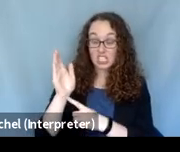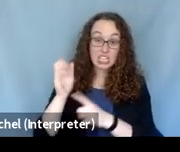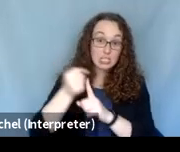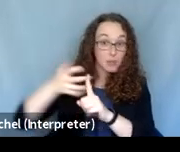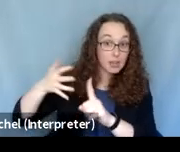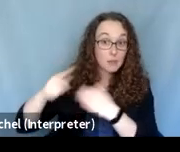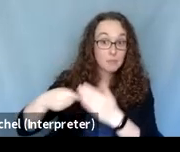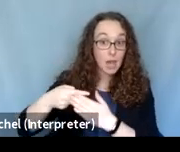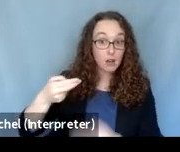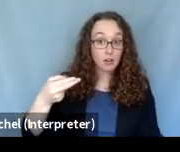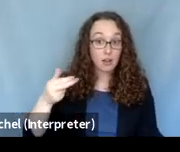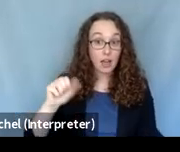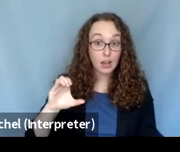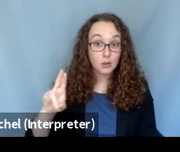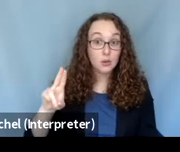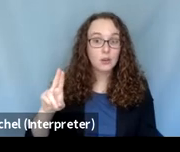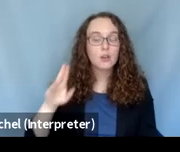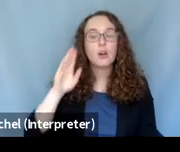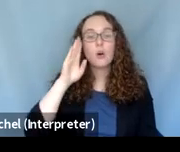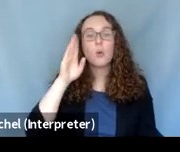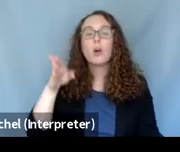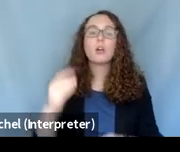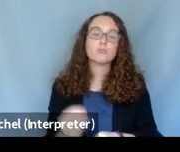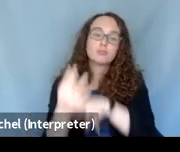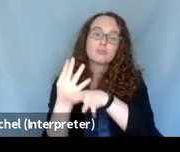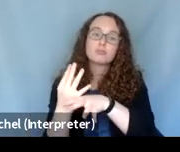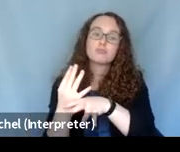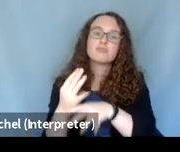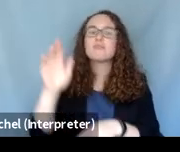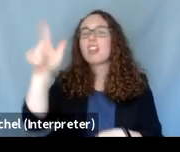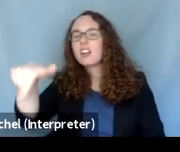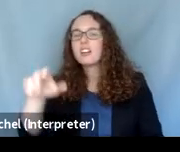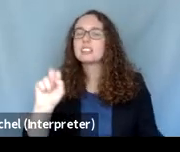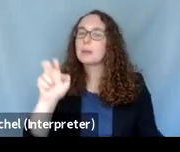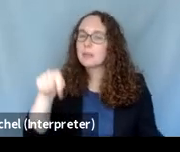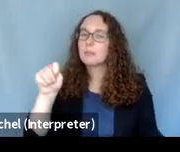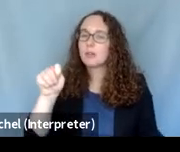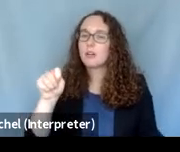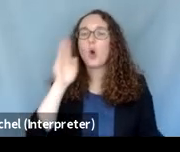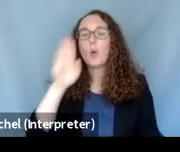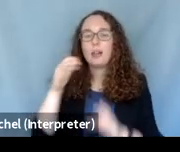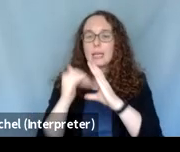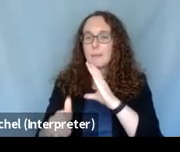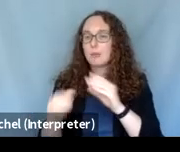via email as well. Alright I'll hand it over to Lily.